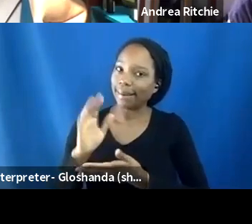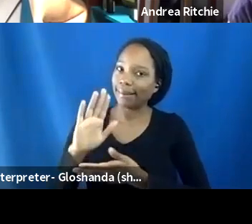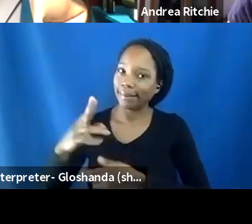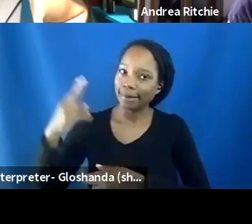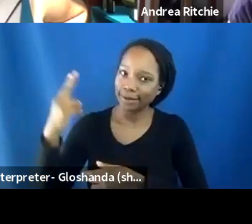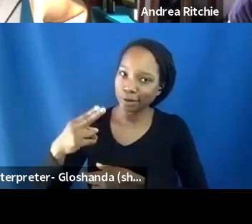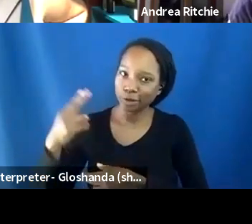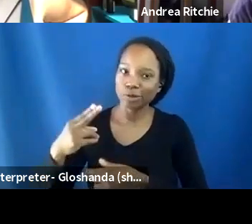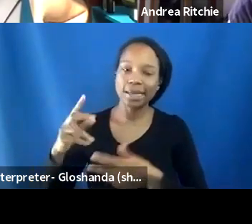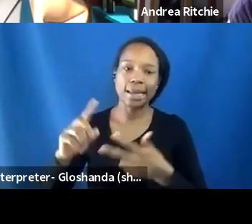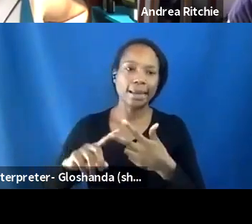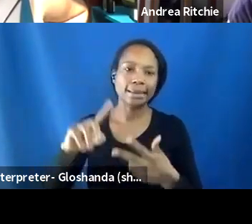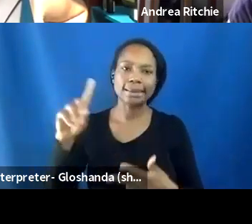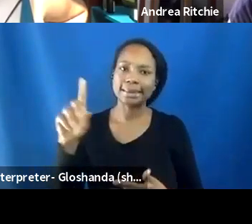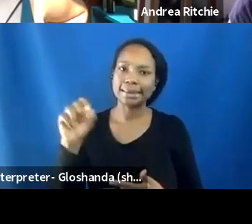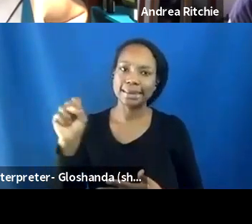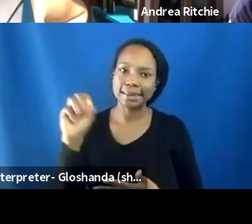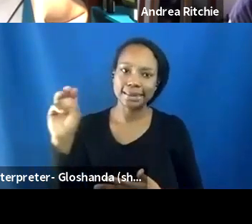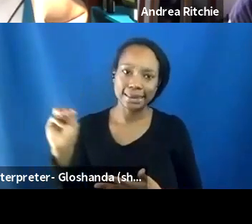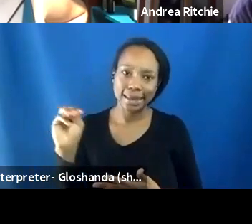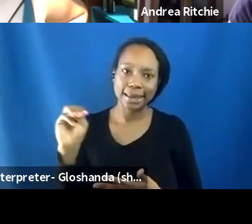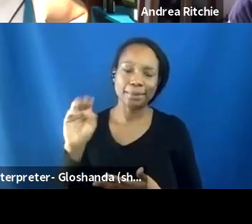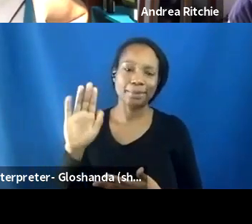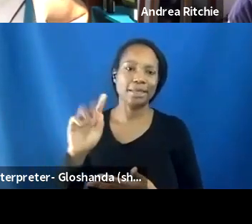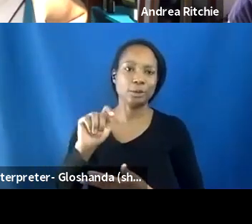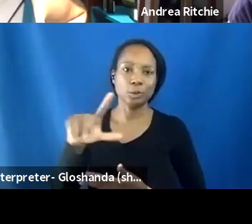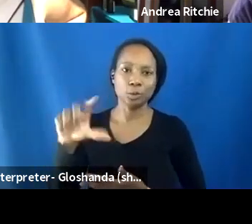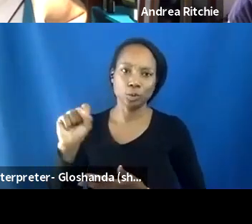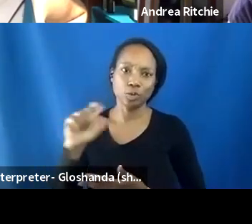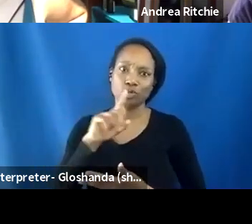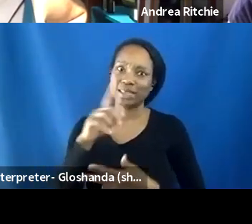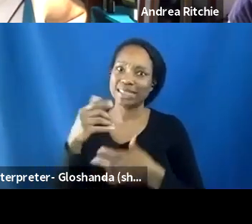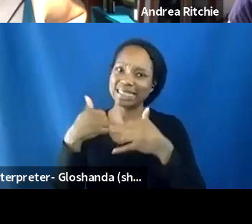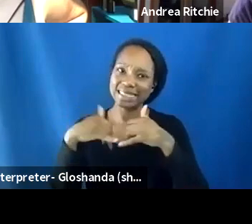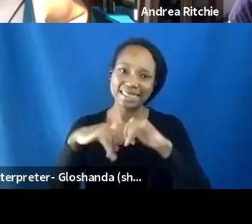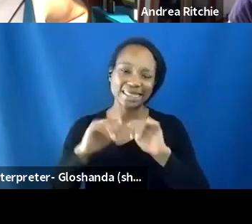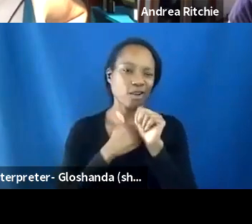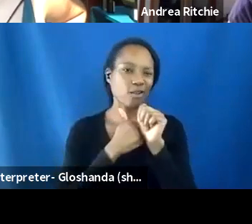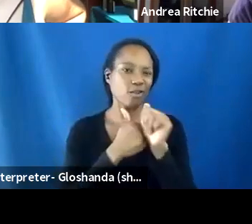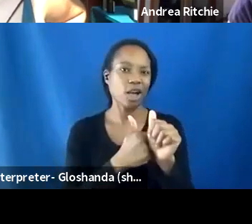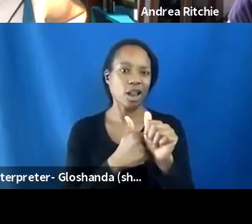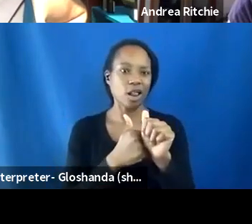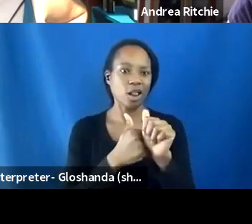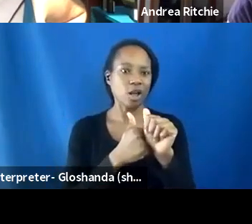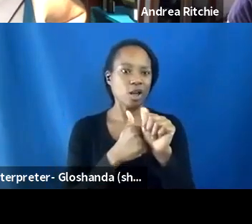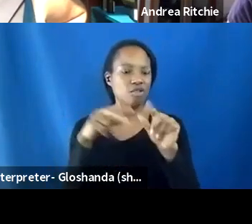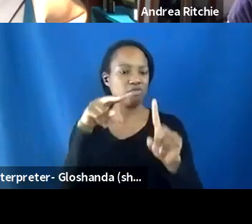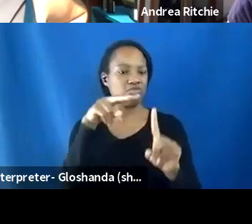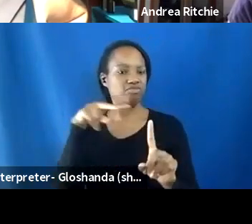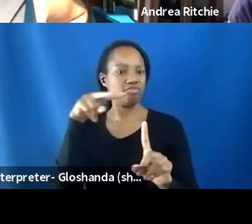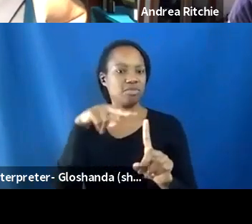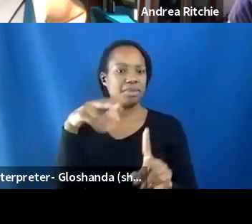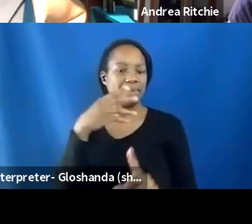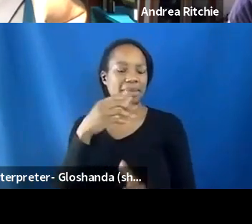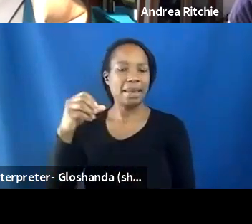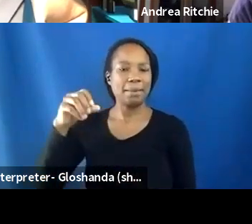and how these tools still are about policing and pathology. And they need to be abolished.